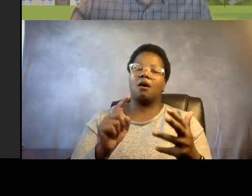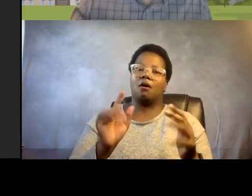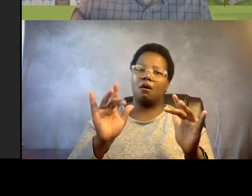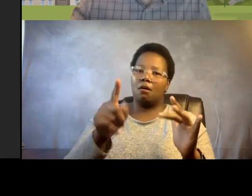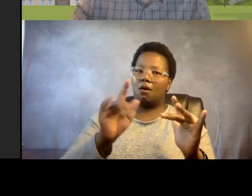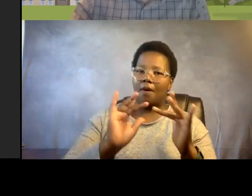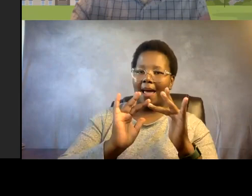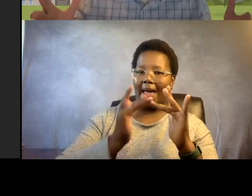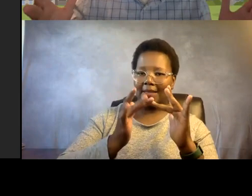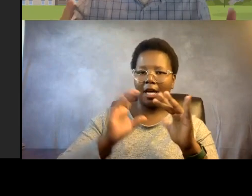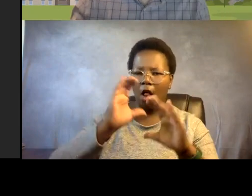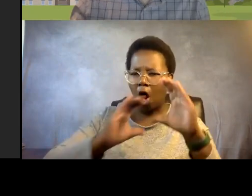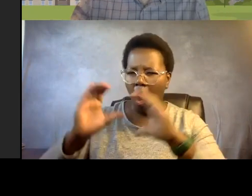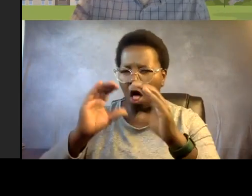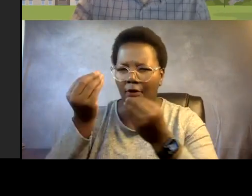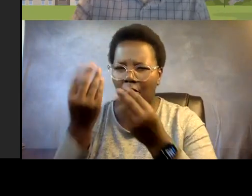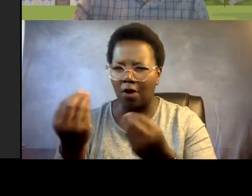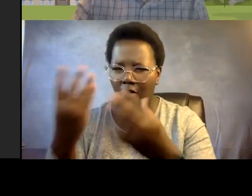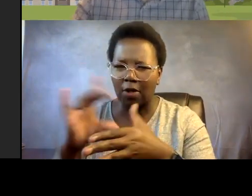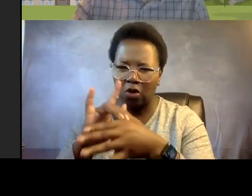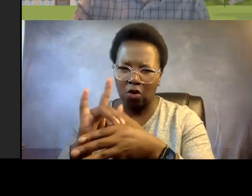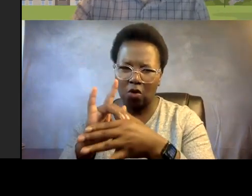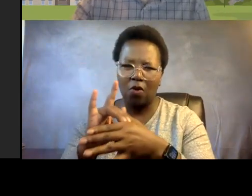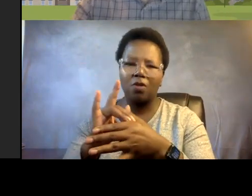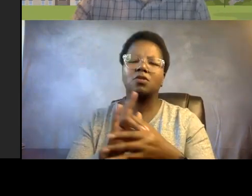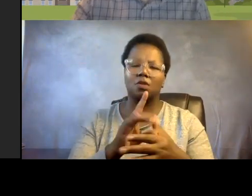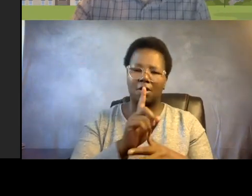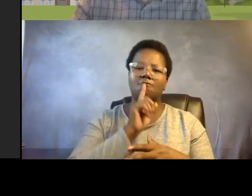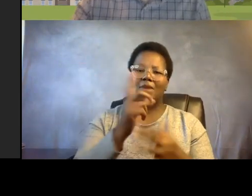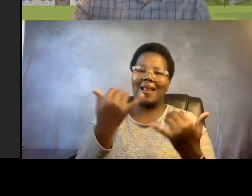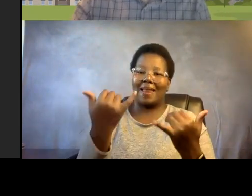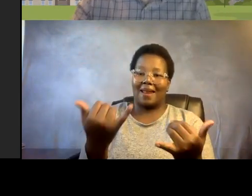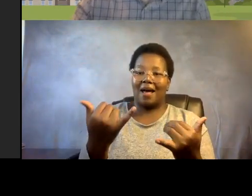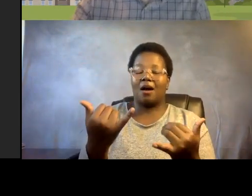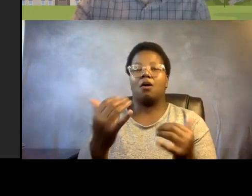starts to get really complex, you can build this huge really complex matrix of browsers and screen